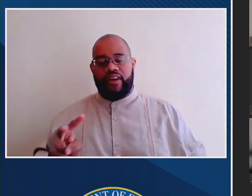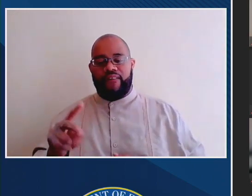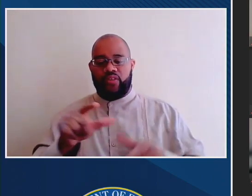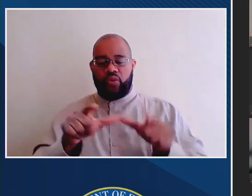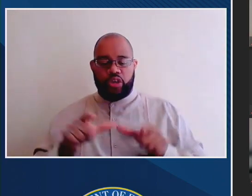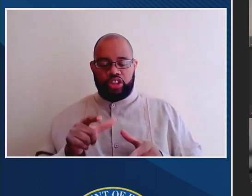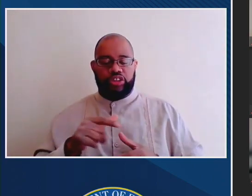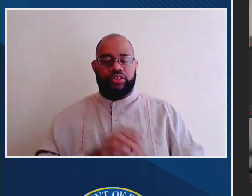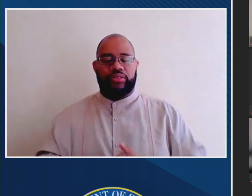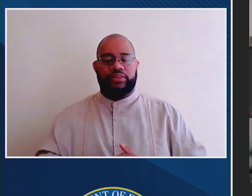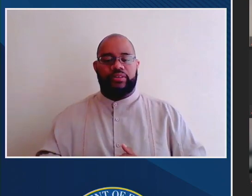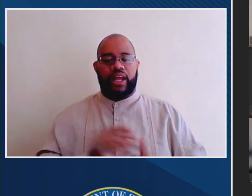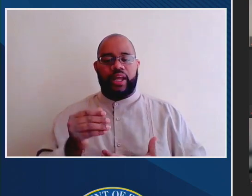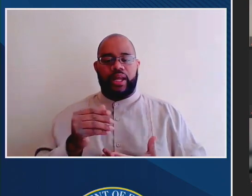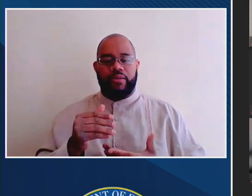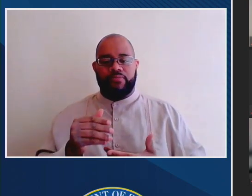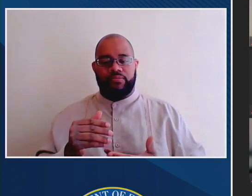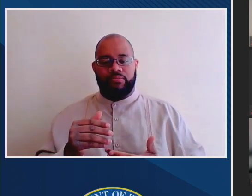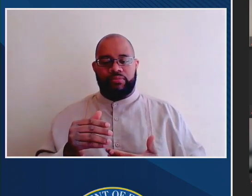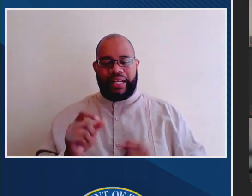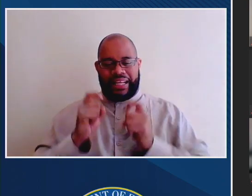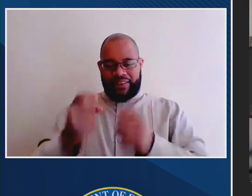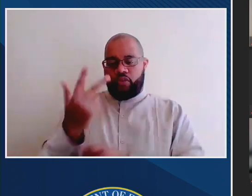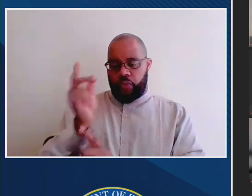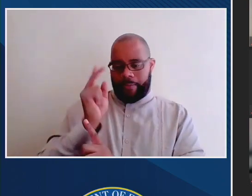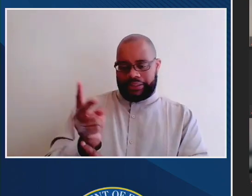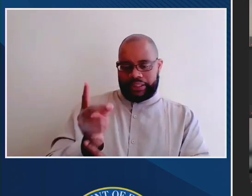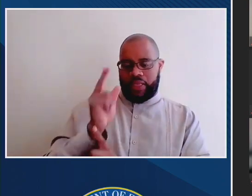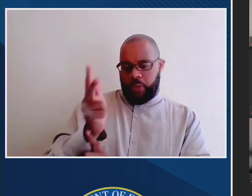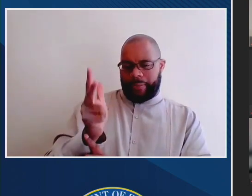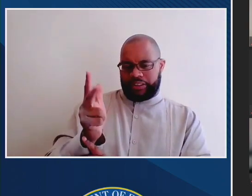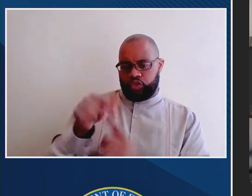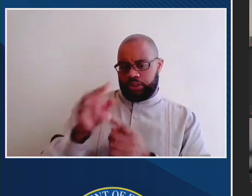be permitted three minutes to speak. They will be removed from the session when